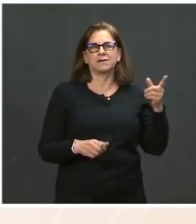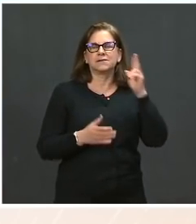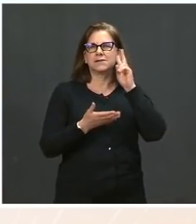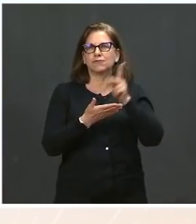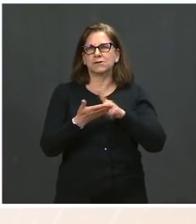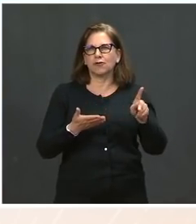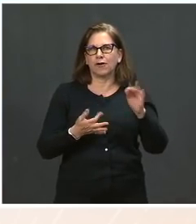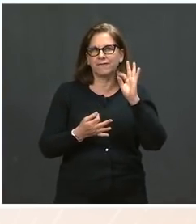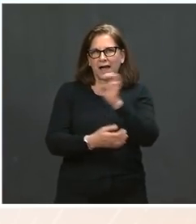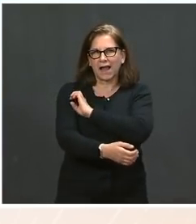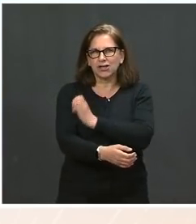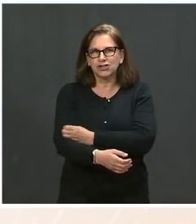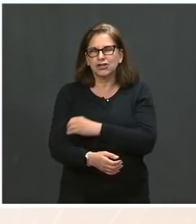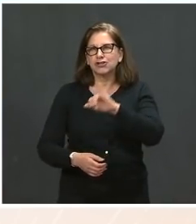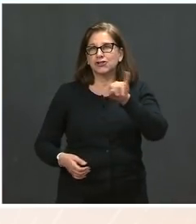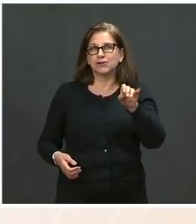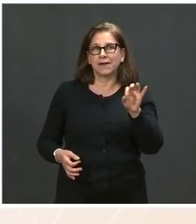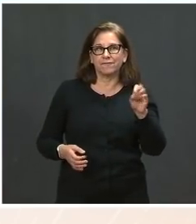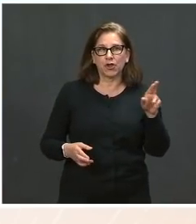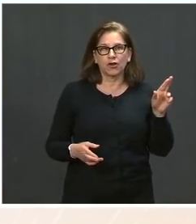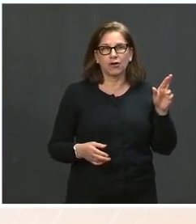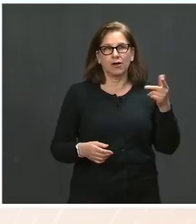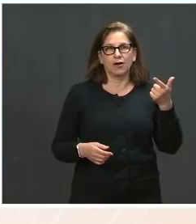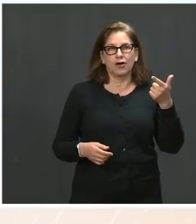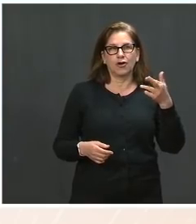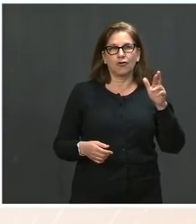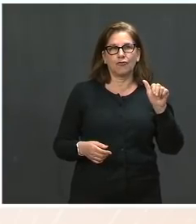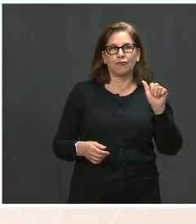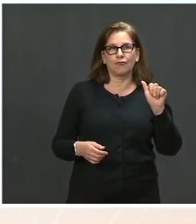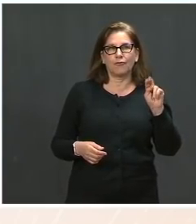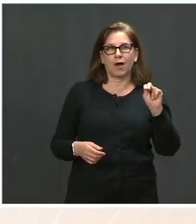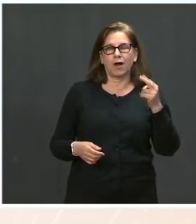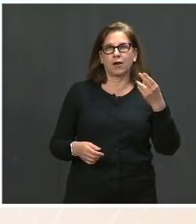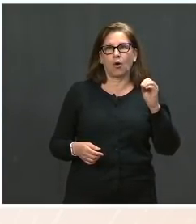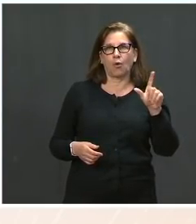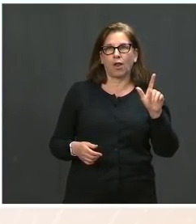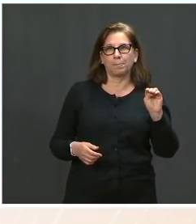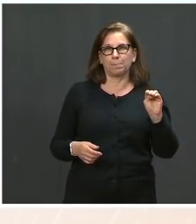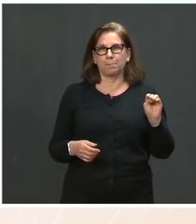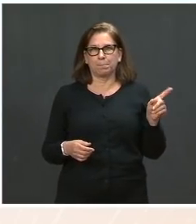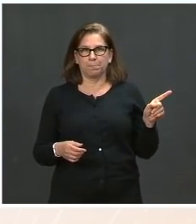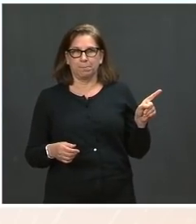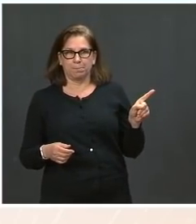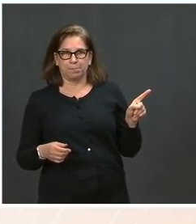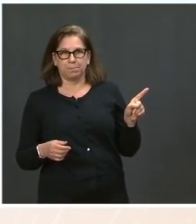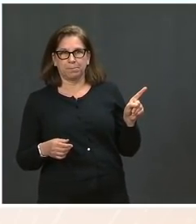Secretary Granholm is just the second woman to lead the Department of Energy, where she will help America achieve President